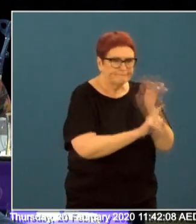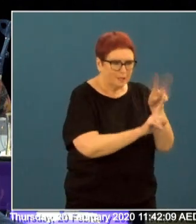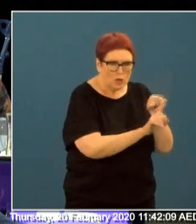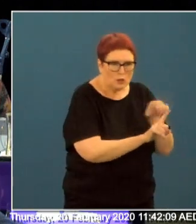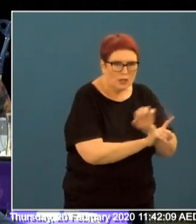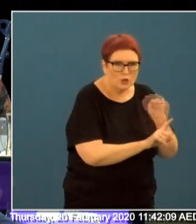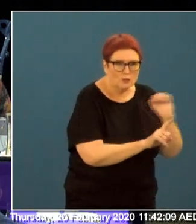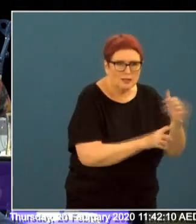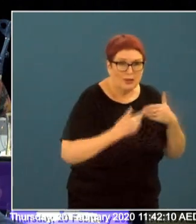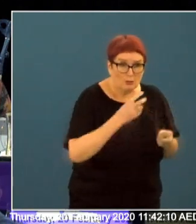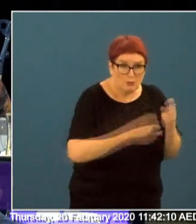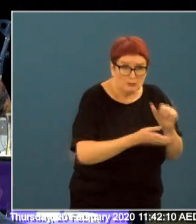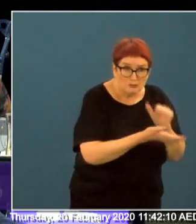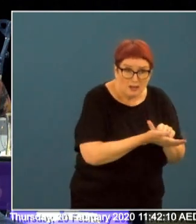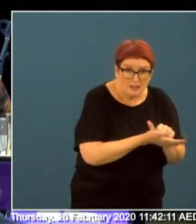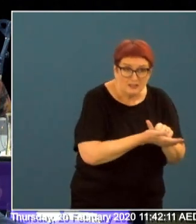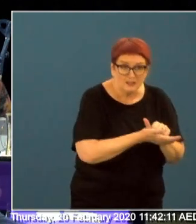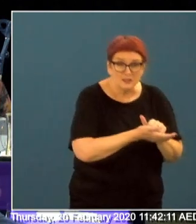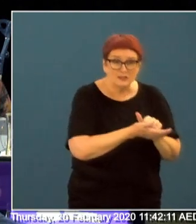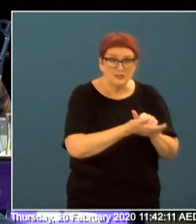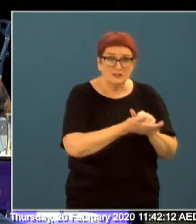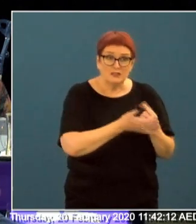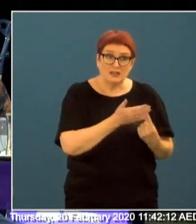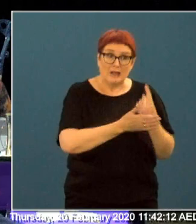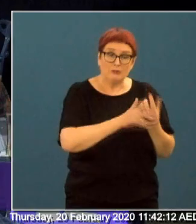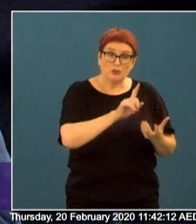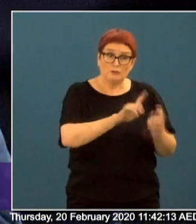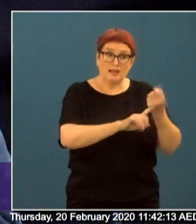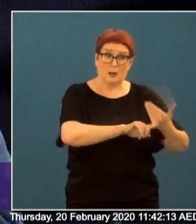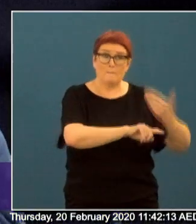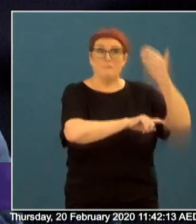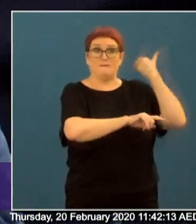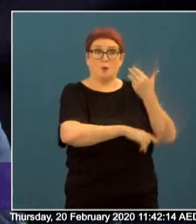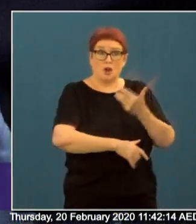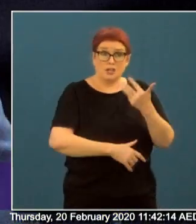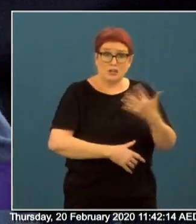Is it supported by the evidence subsequent to 1995? Yes. That's correct.